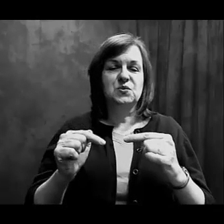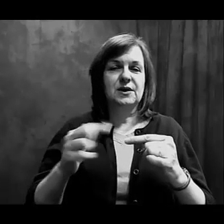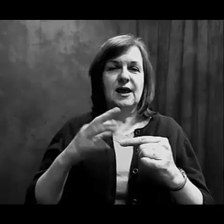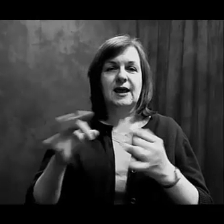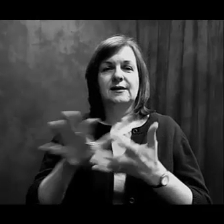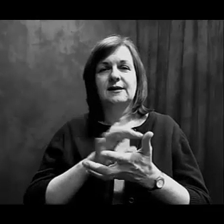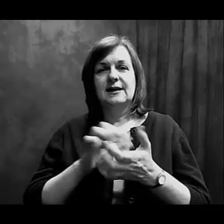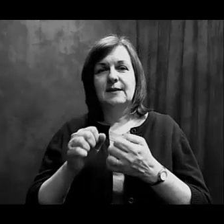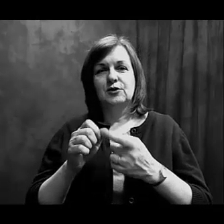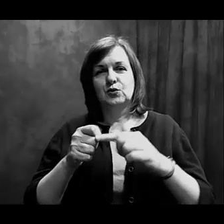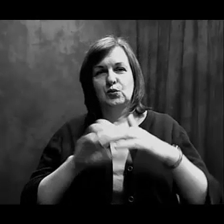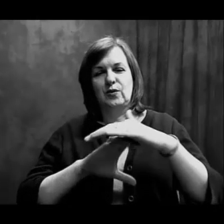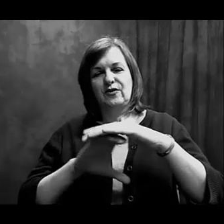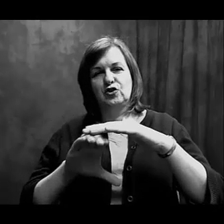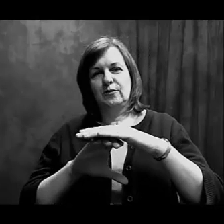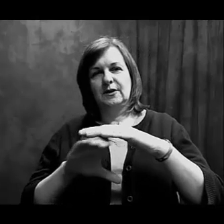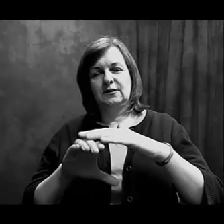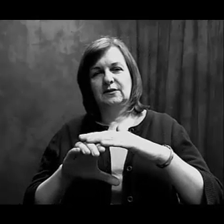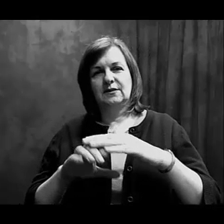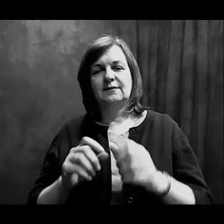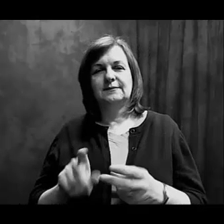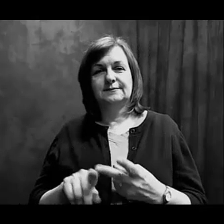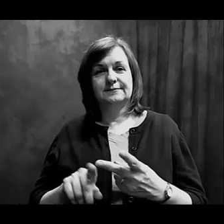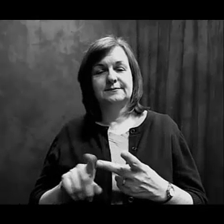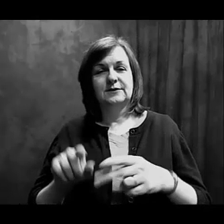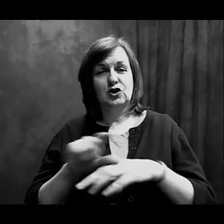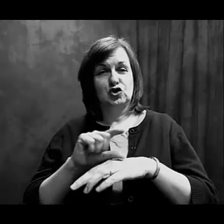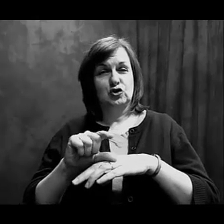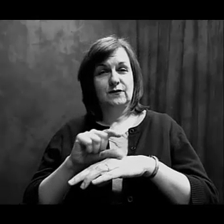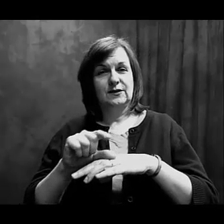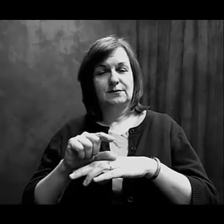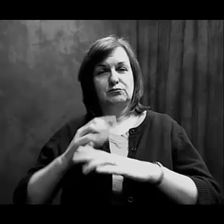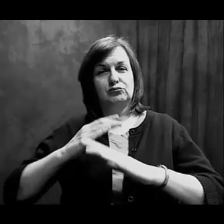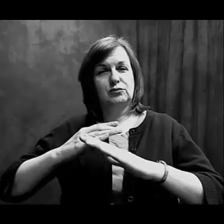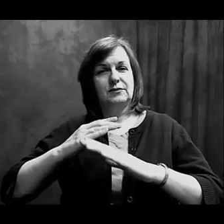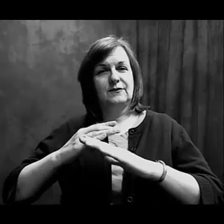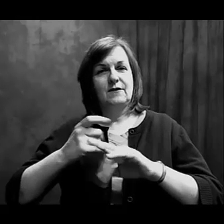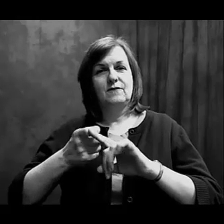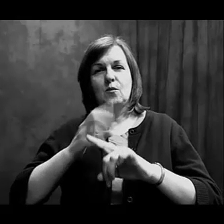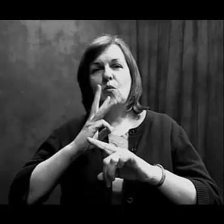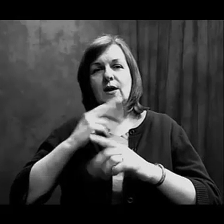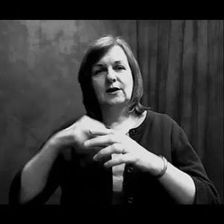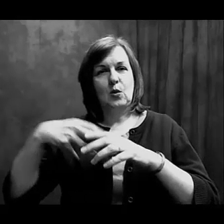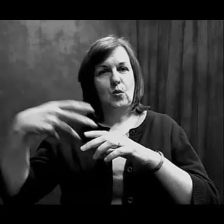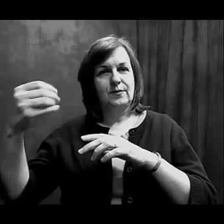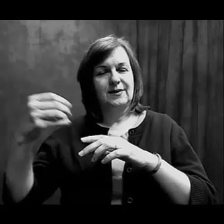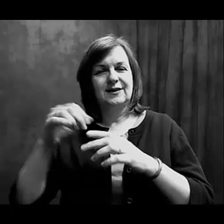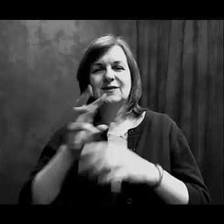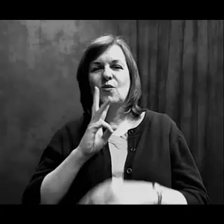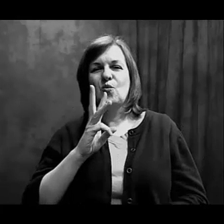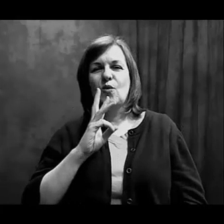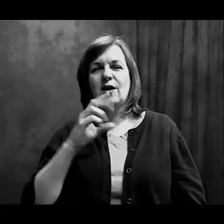injury and damage to the dermal layer - this decreases water loss so this is the layer